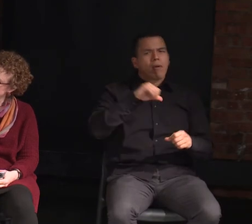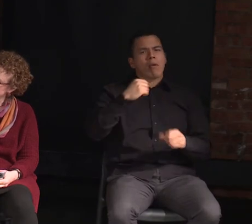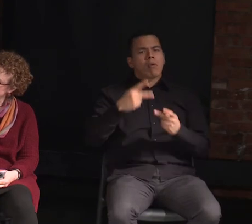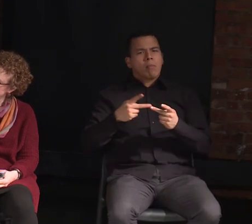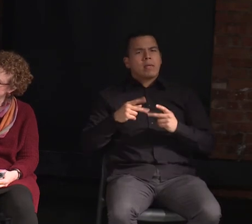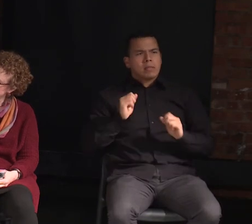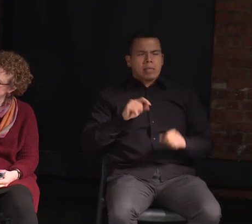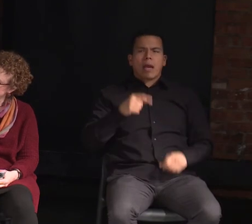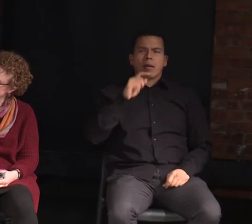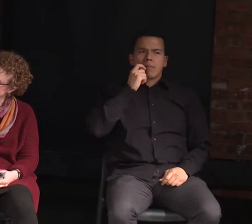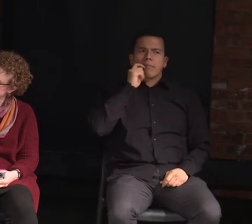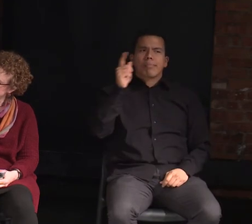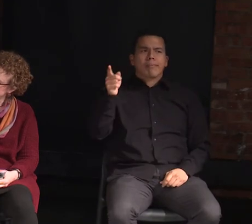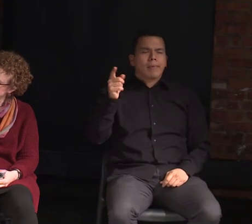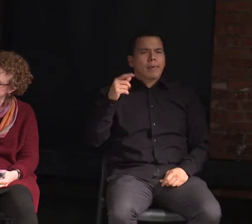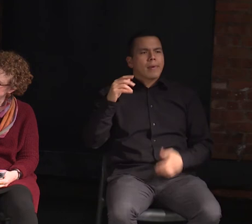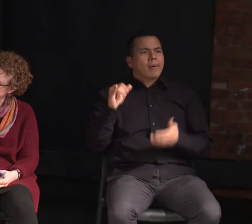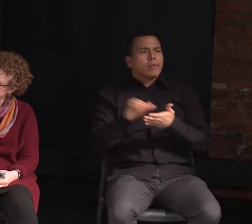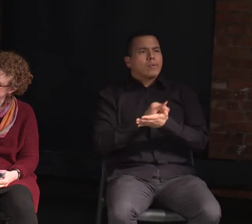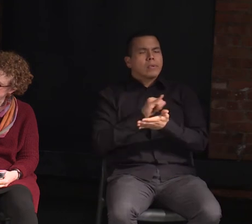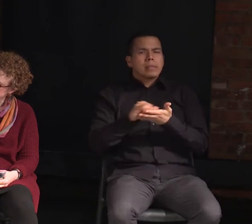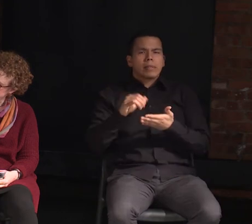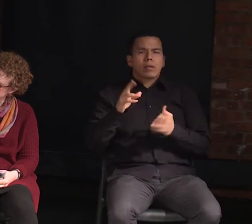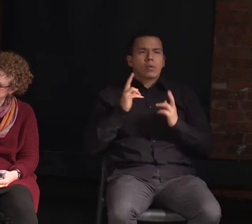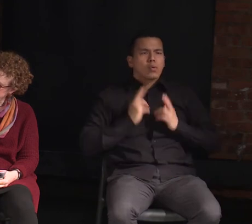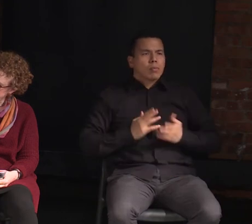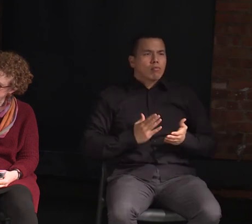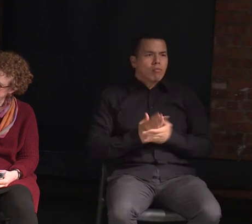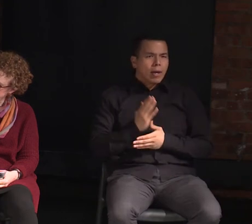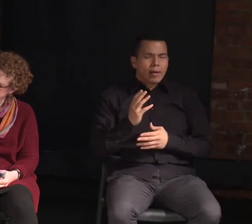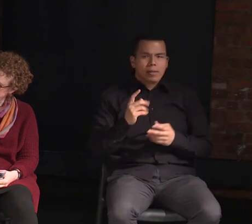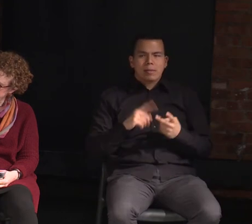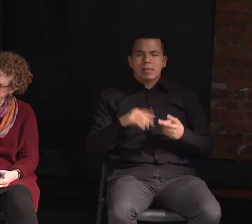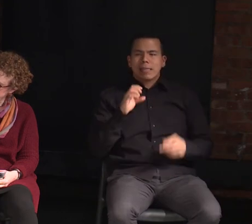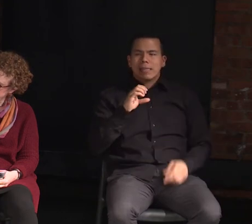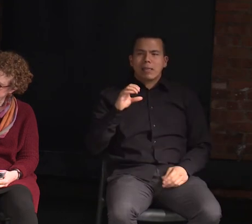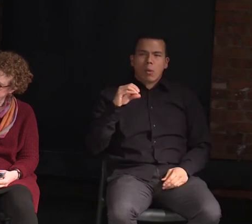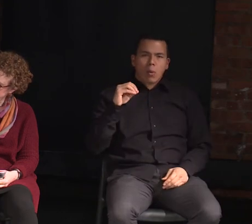Rights Commission, there's the state commission, there's the EEOC which is the federal Commission.